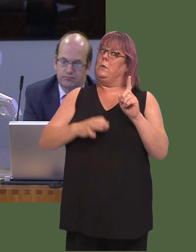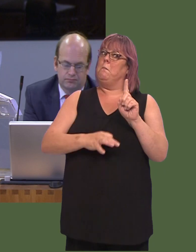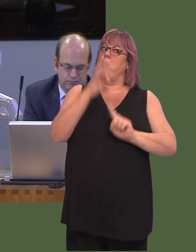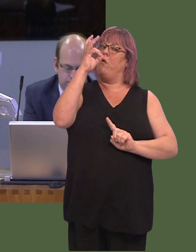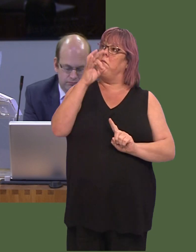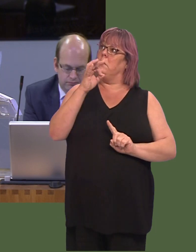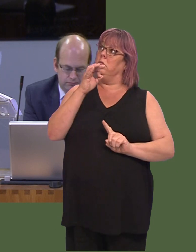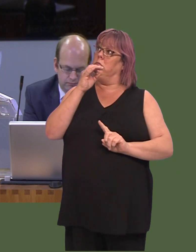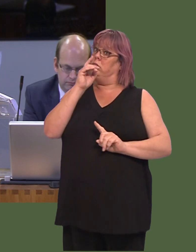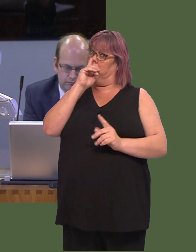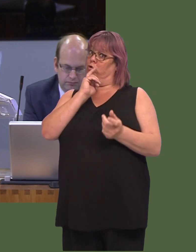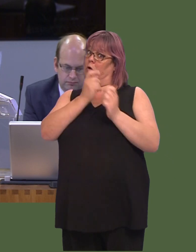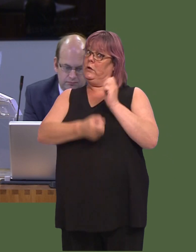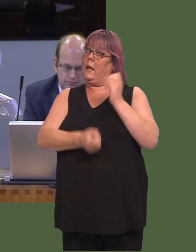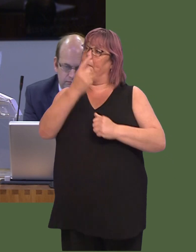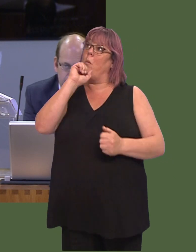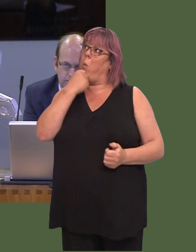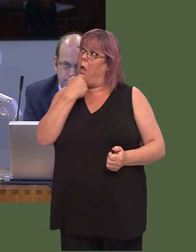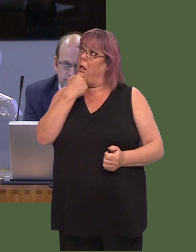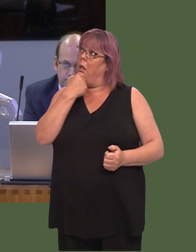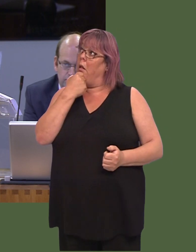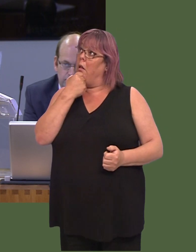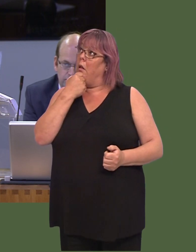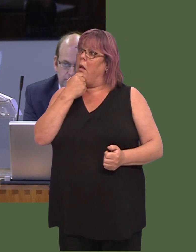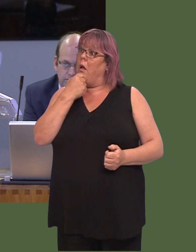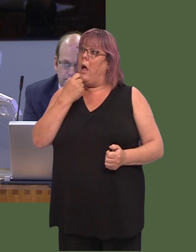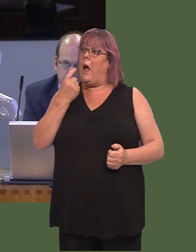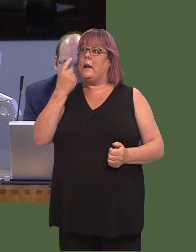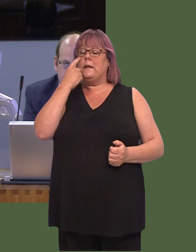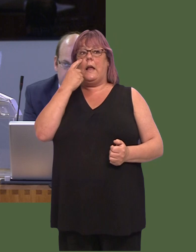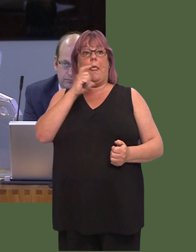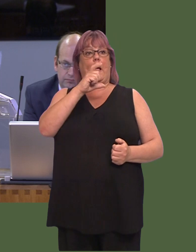of that legislative framework, that those changes are made and the Government brings forward the proposals?